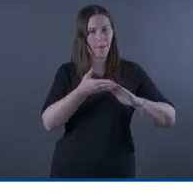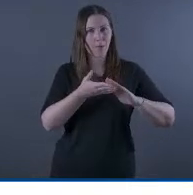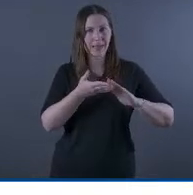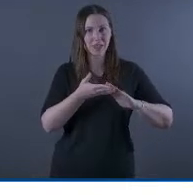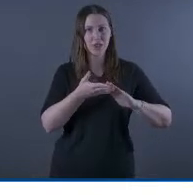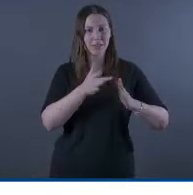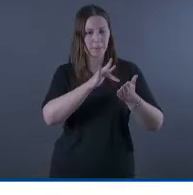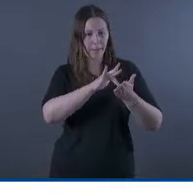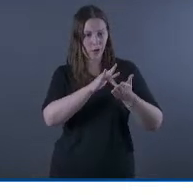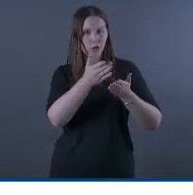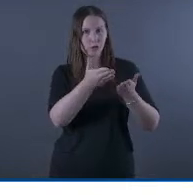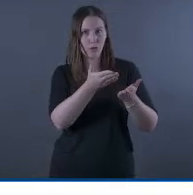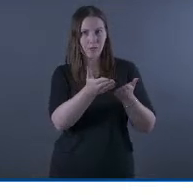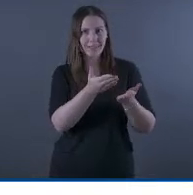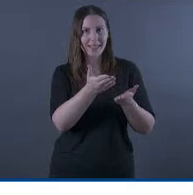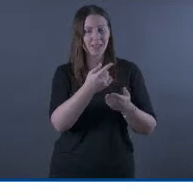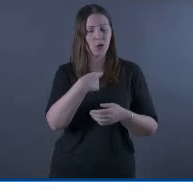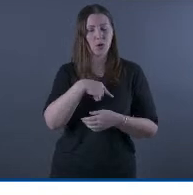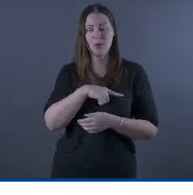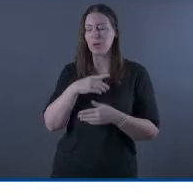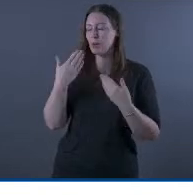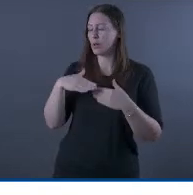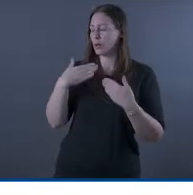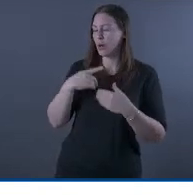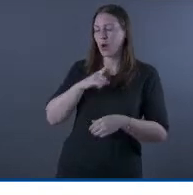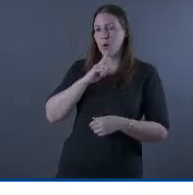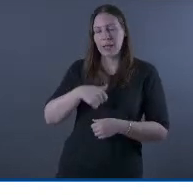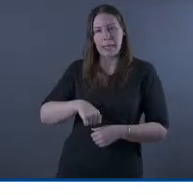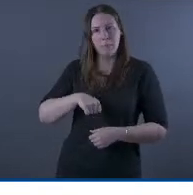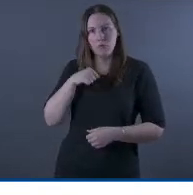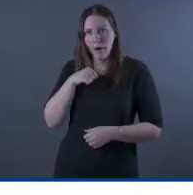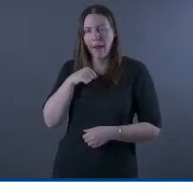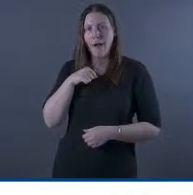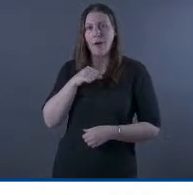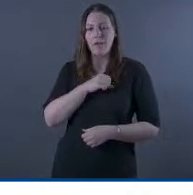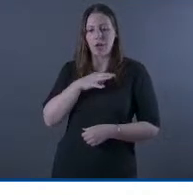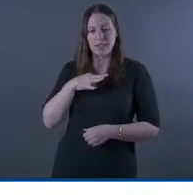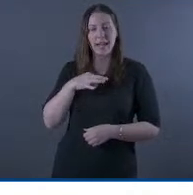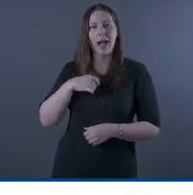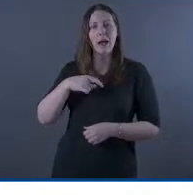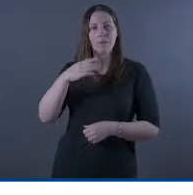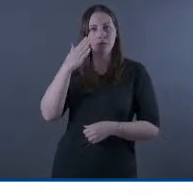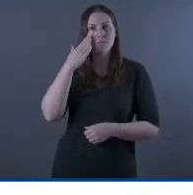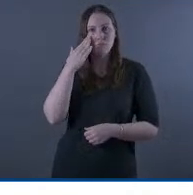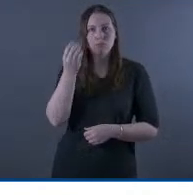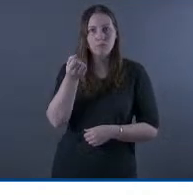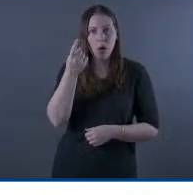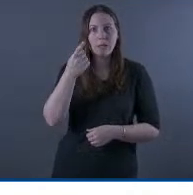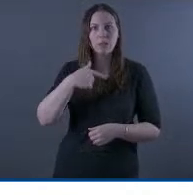So we're very proud of our staff. And while this is exhausting work, I would say that everyone probably feels very rewarded.